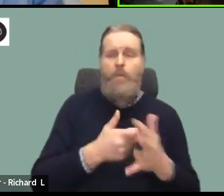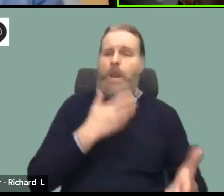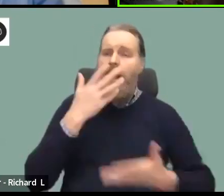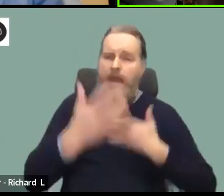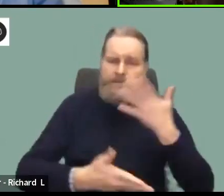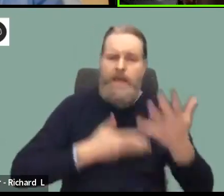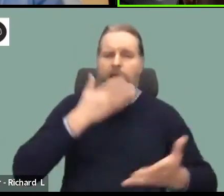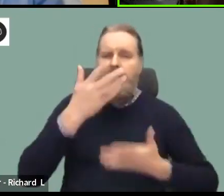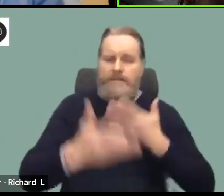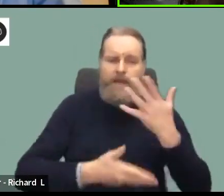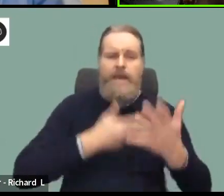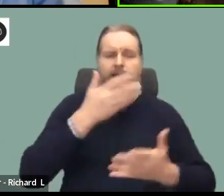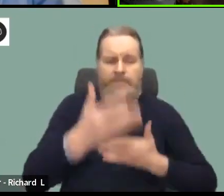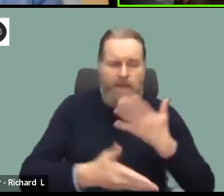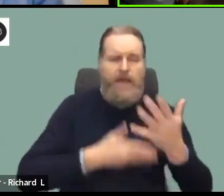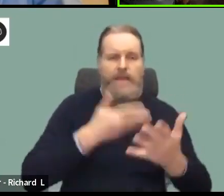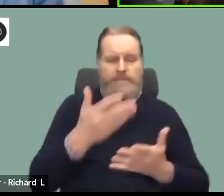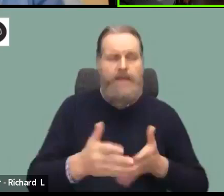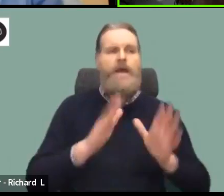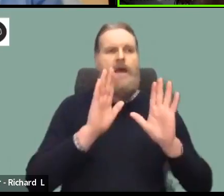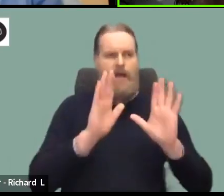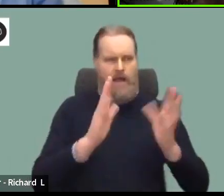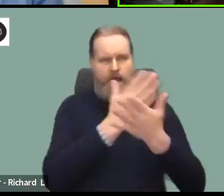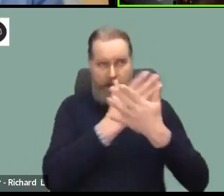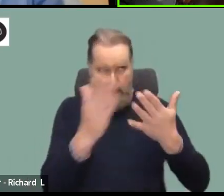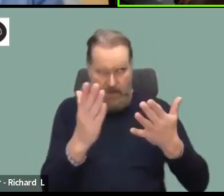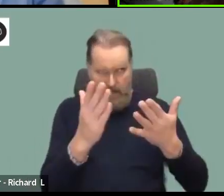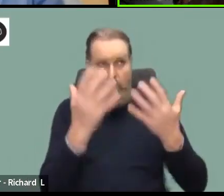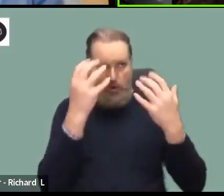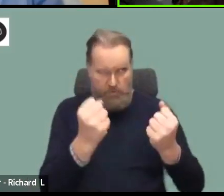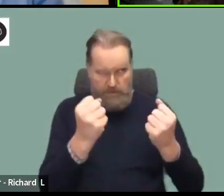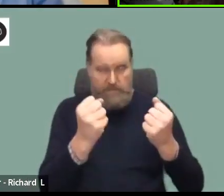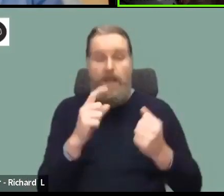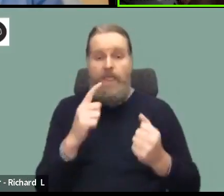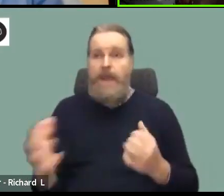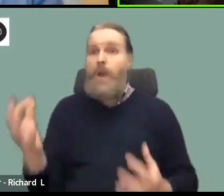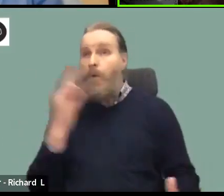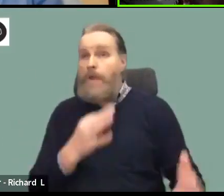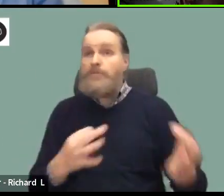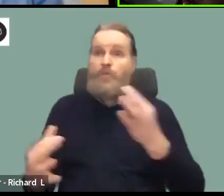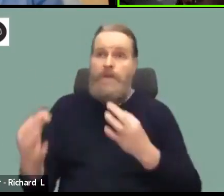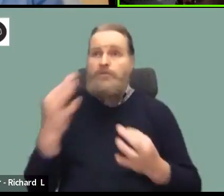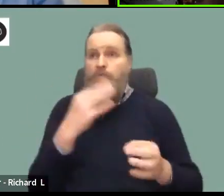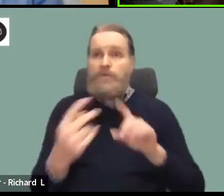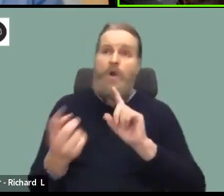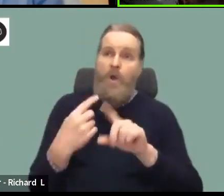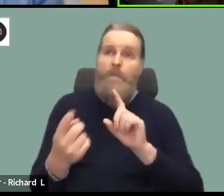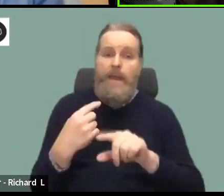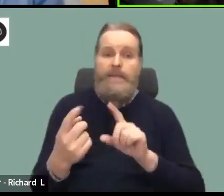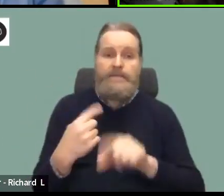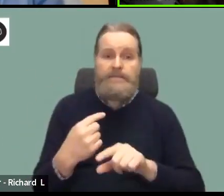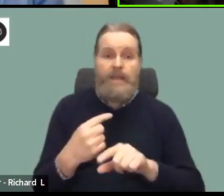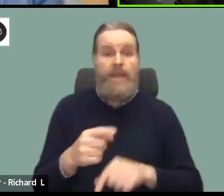mark quite detailed presentation will then allow lots of time to address as. many questions as comments we can get through can get through. If by the end of it all If by the end of it all, you